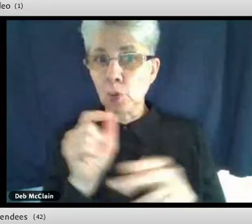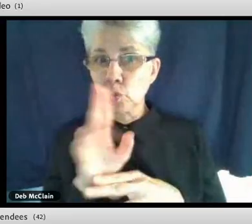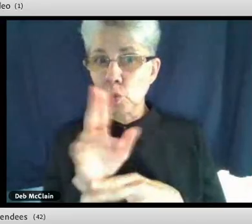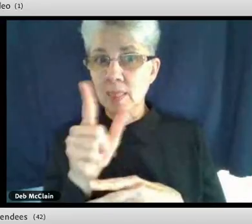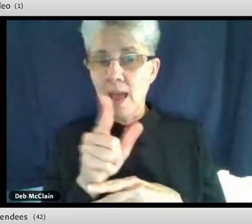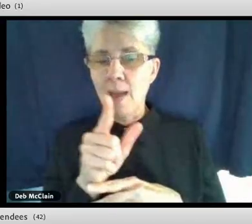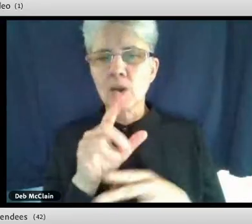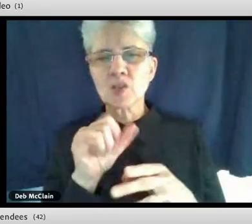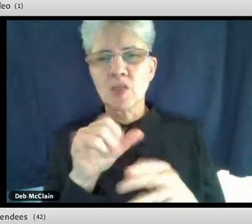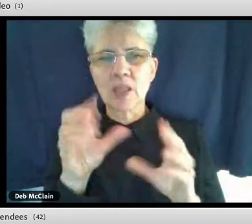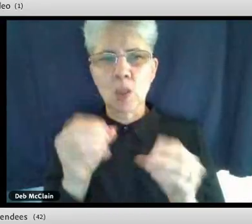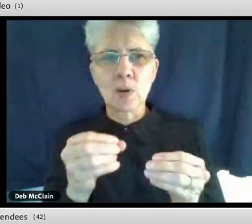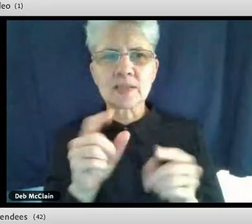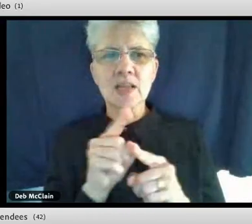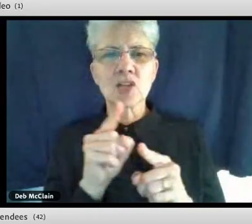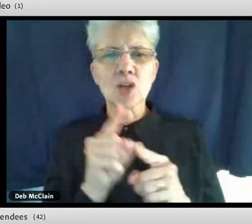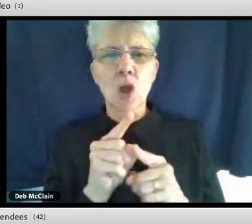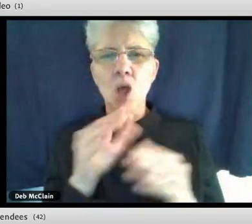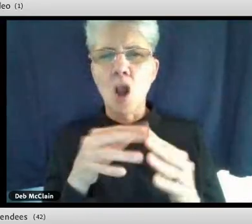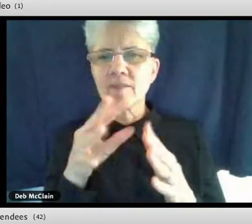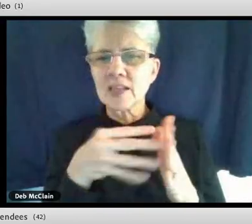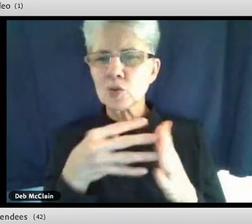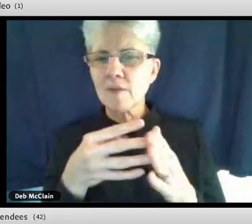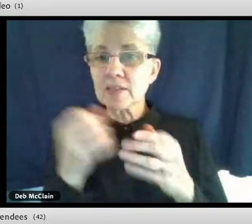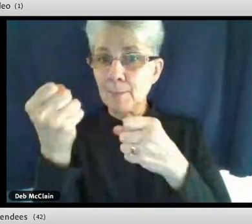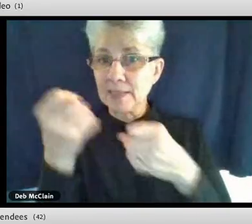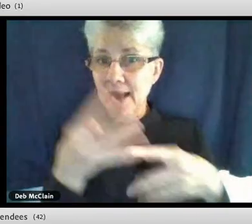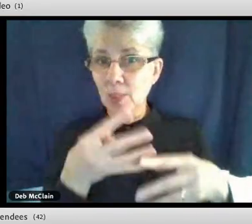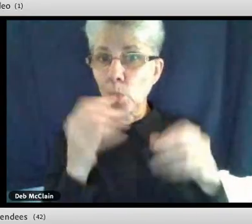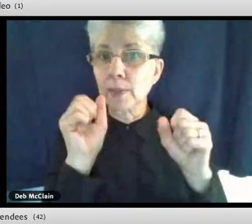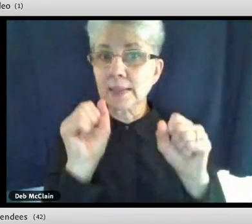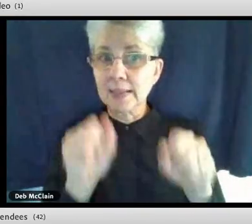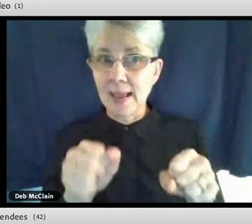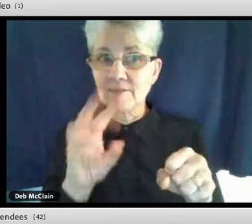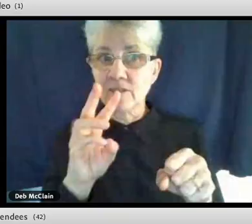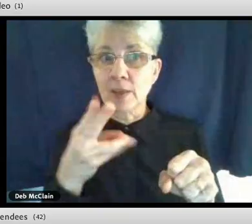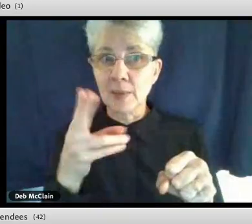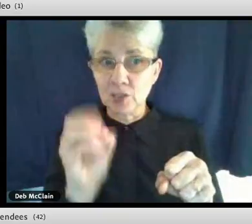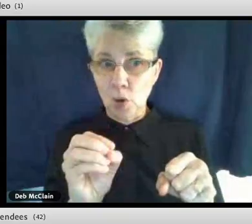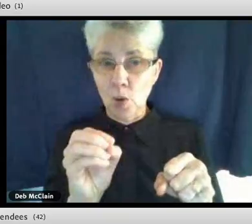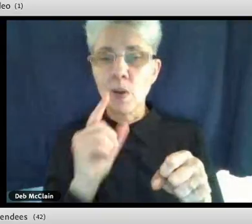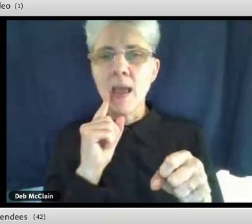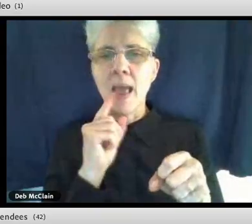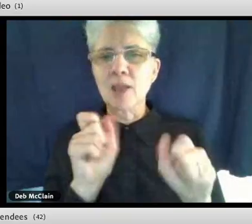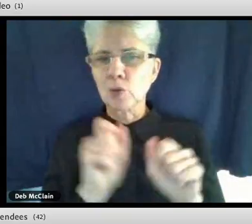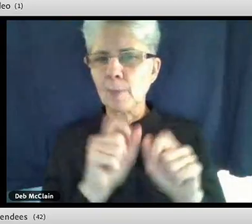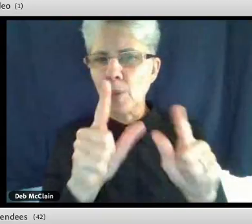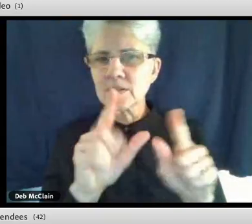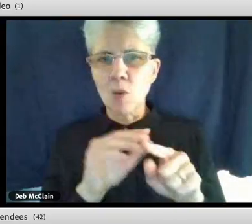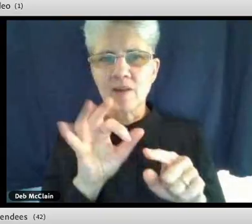All of these graphics can be downloaded, and you can put them on a vlog. You can put them on Facebook.